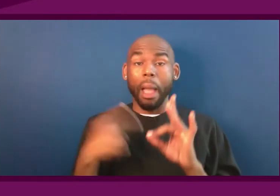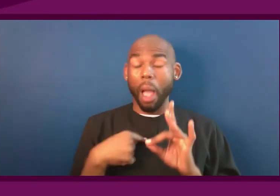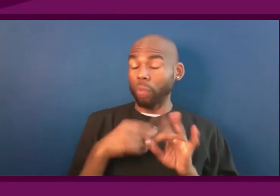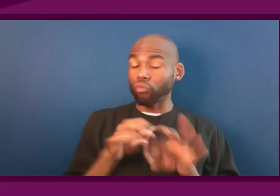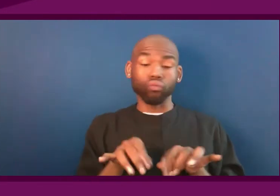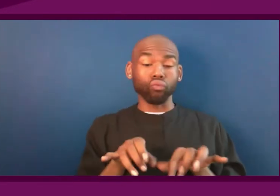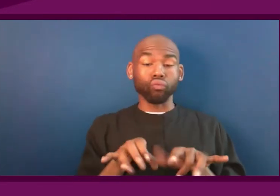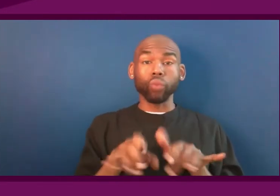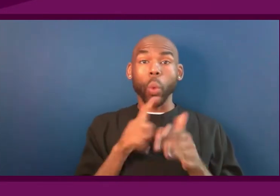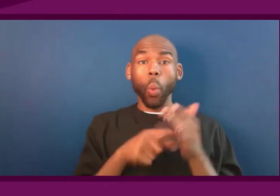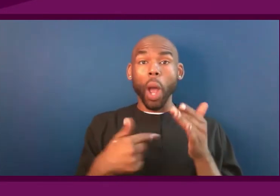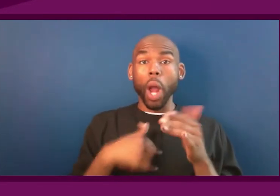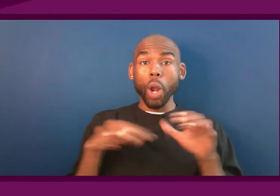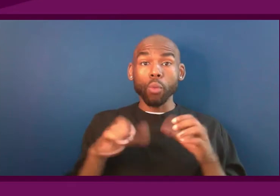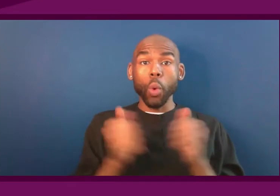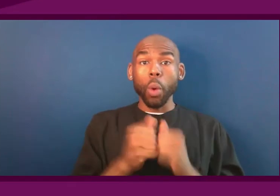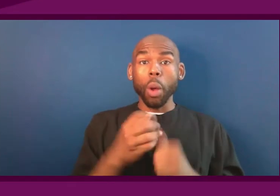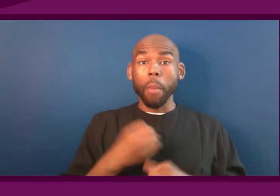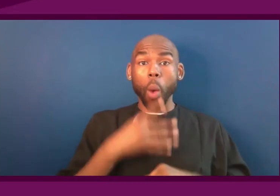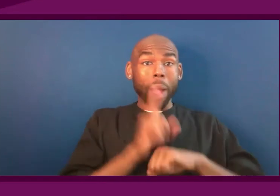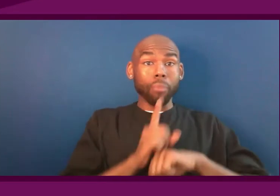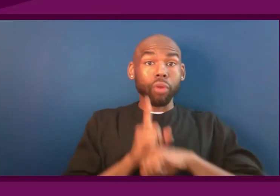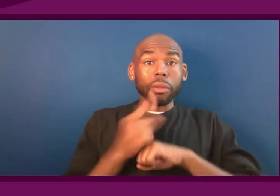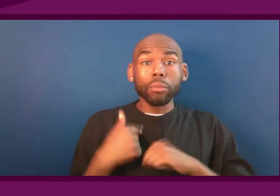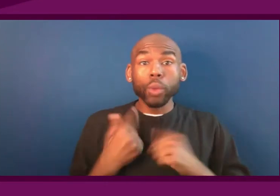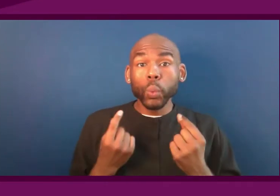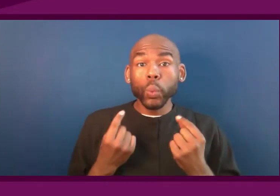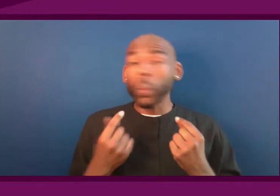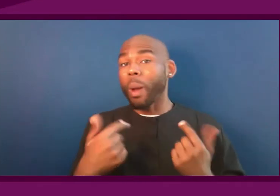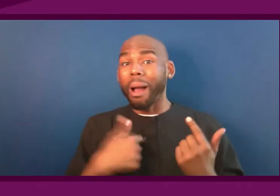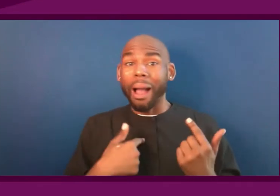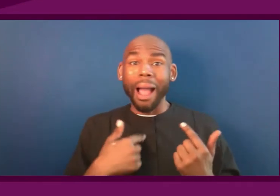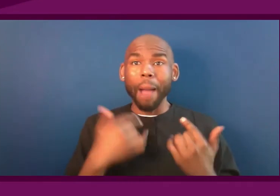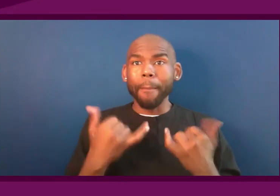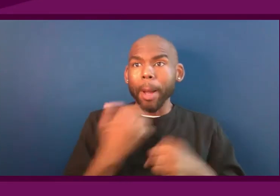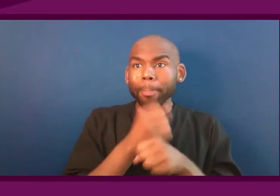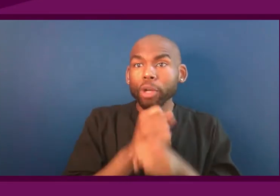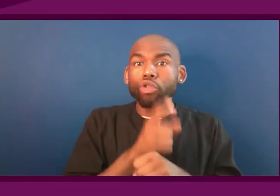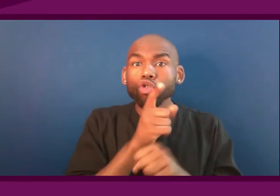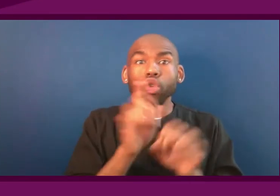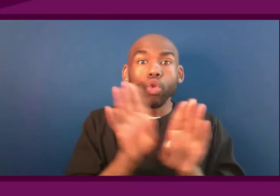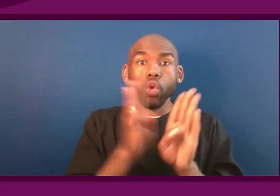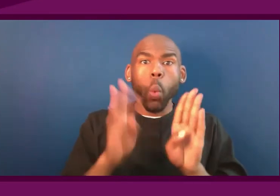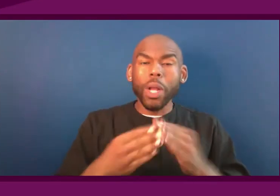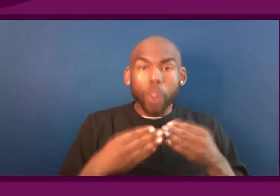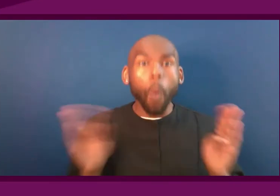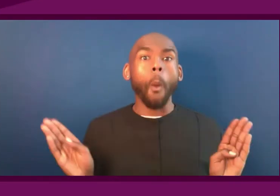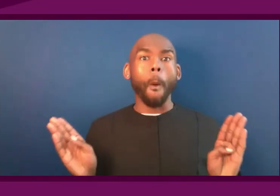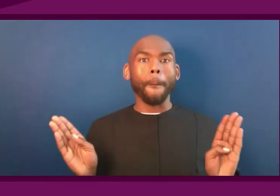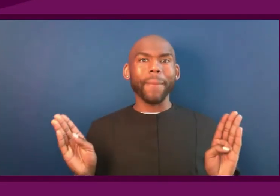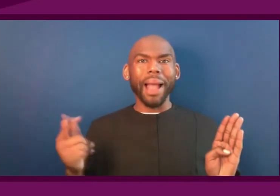being born in a developed country. That we all are privileged if you're living in the United States,